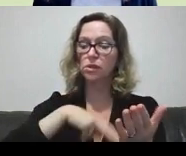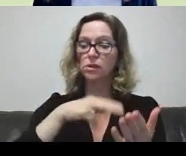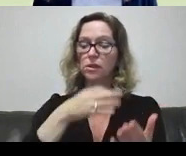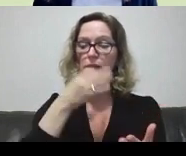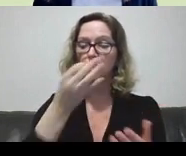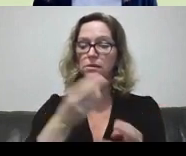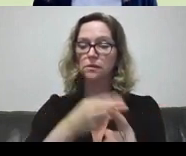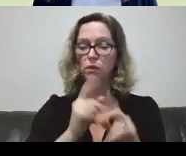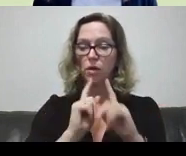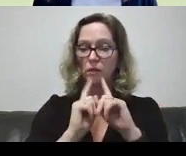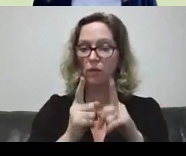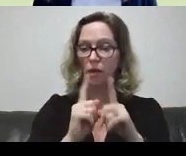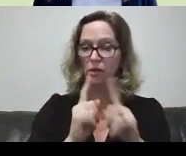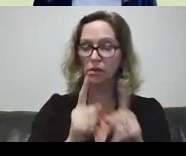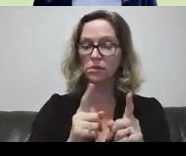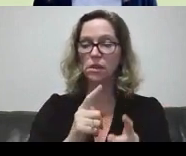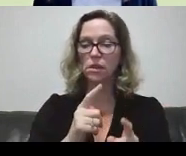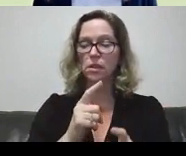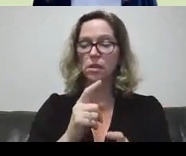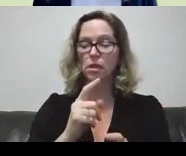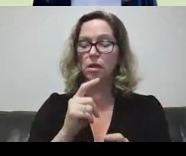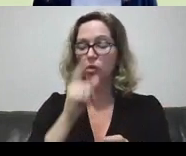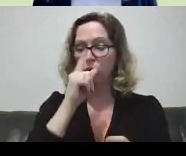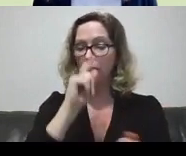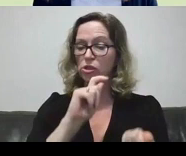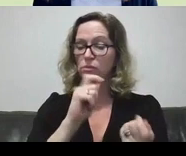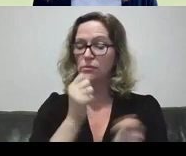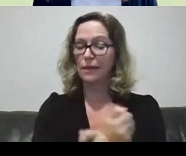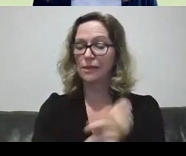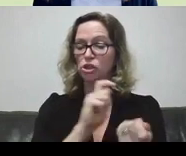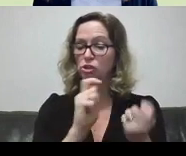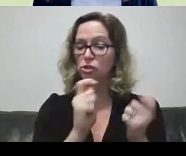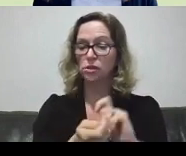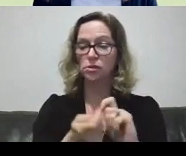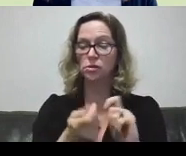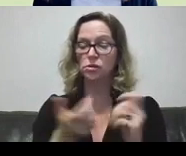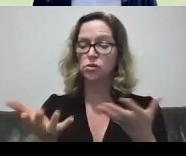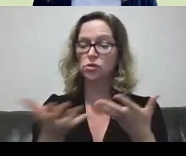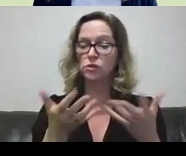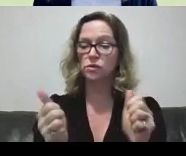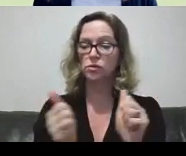may even request some changes that there is no guarantee that they